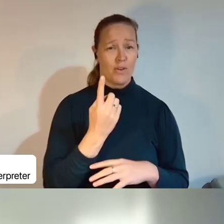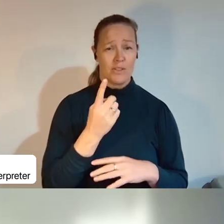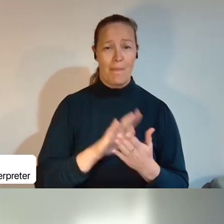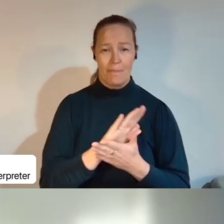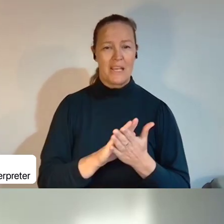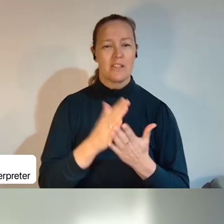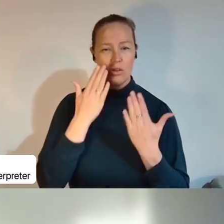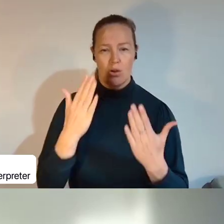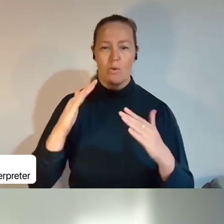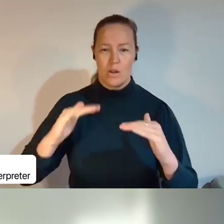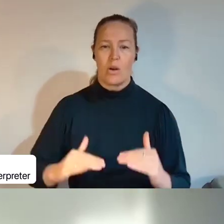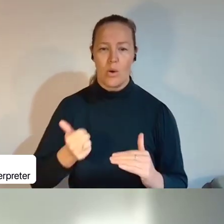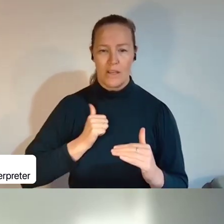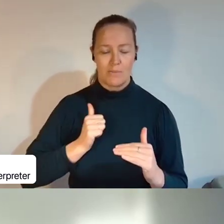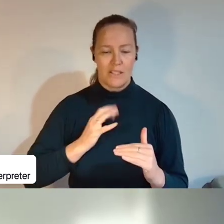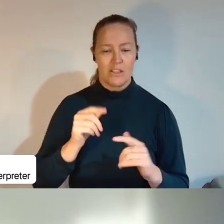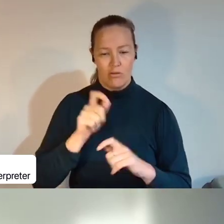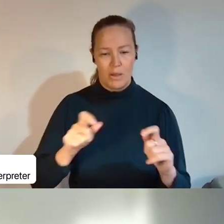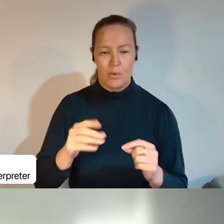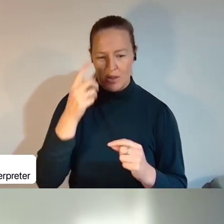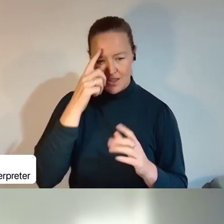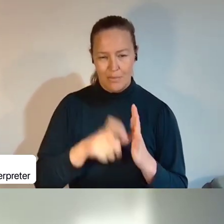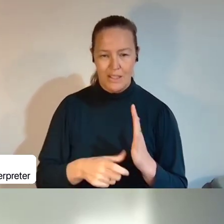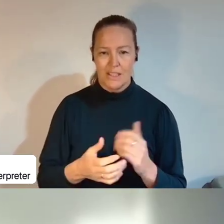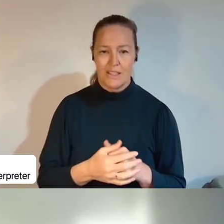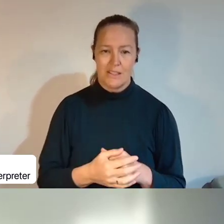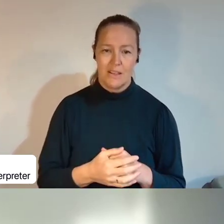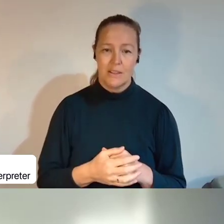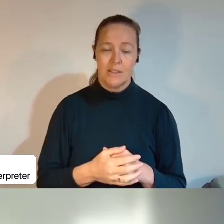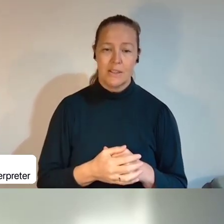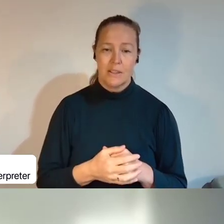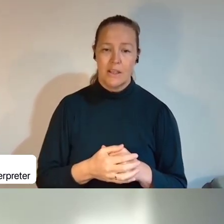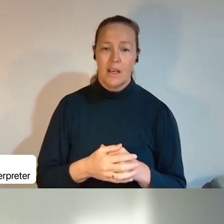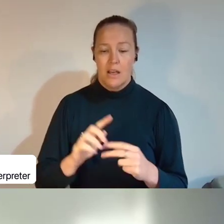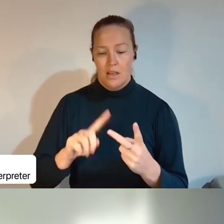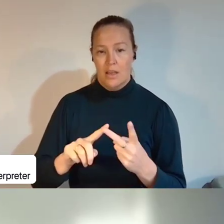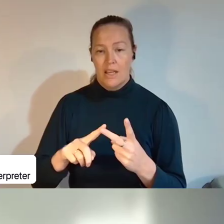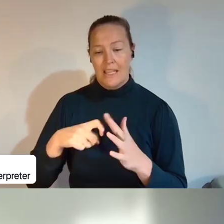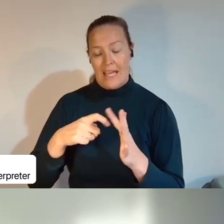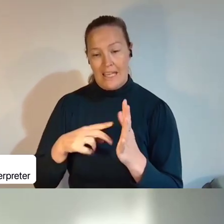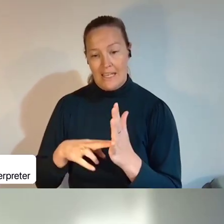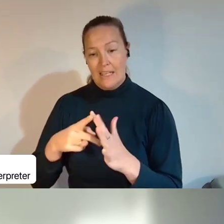disability in political life. Another example is Tane, a young man with Down Syndrome who was